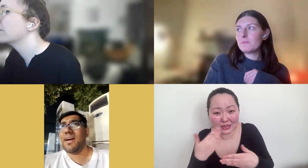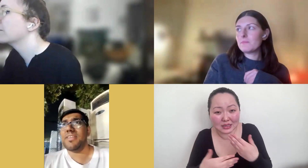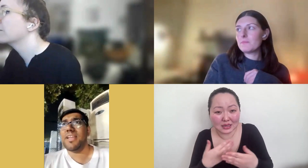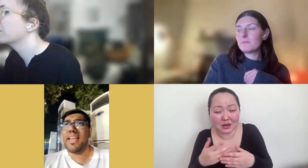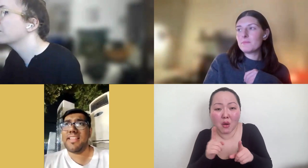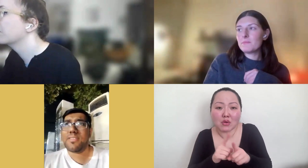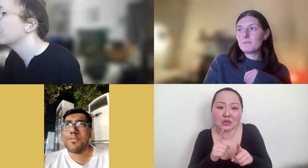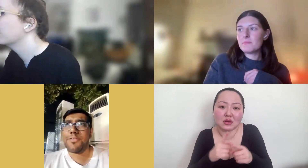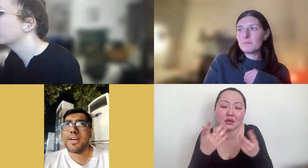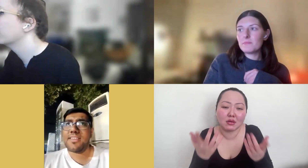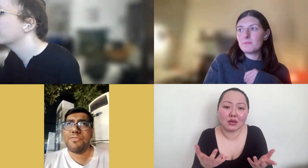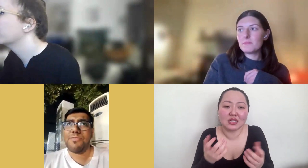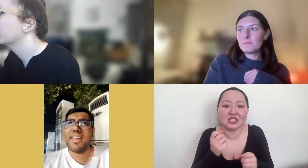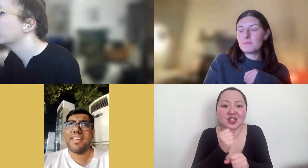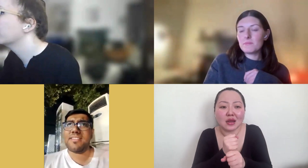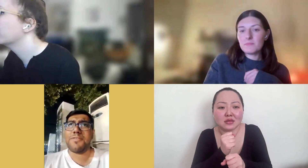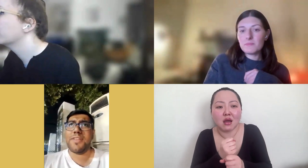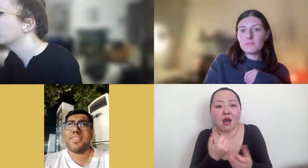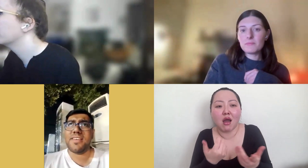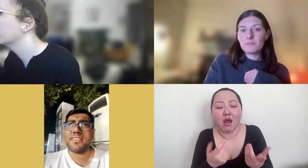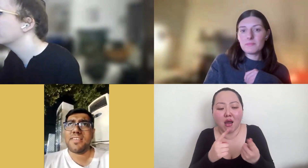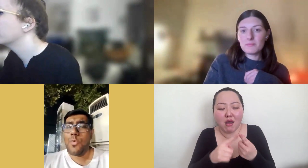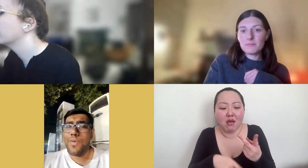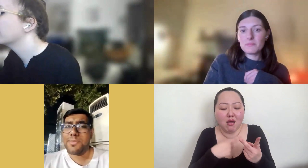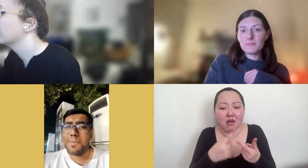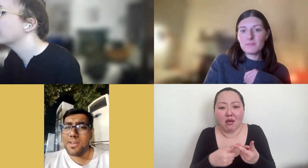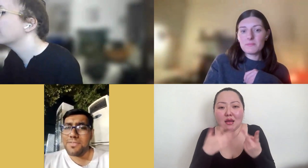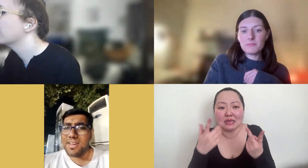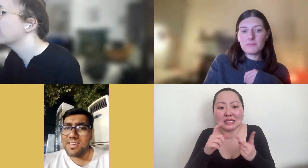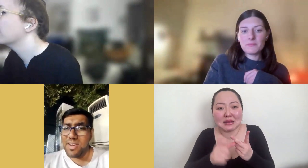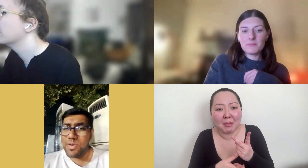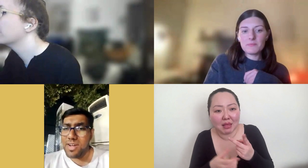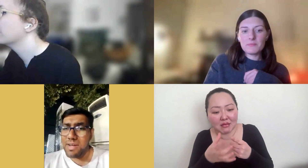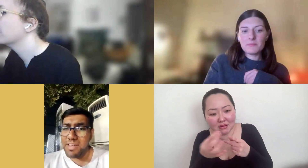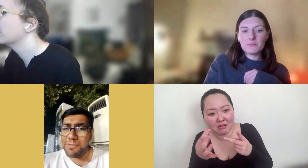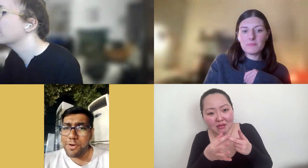Then comes the lens of caste, various different things. Which part of the country you are coming